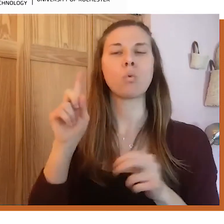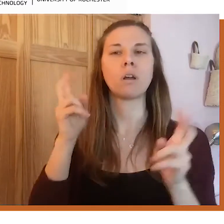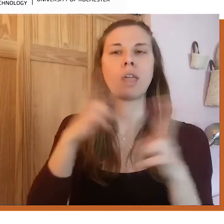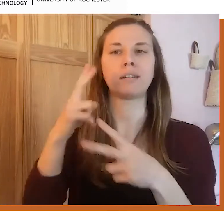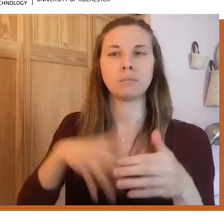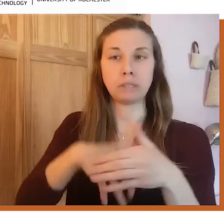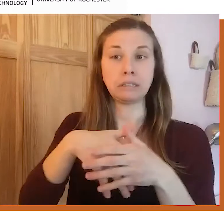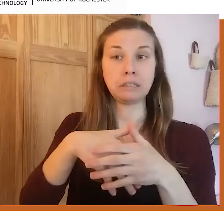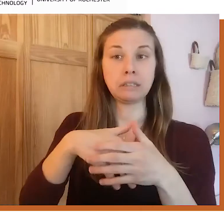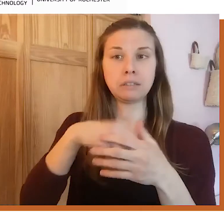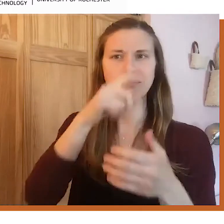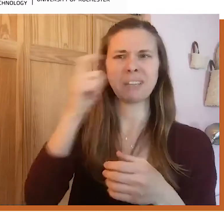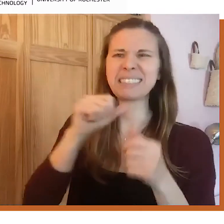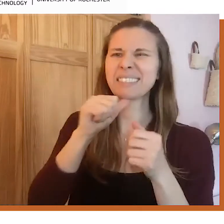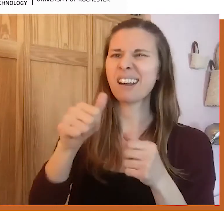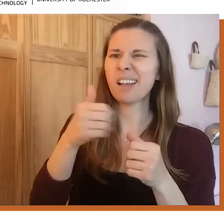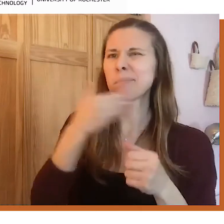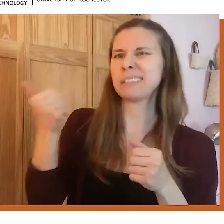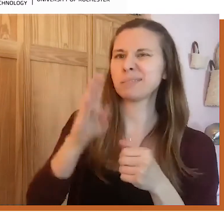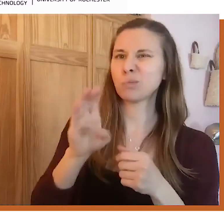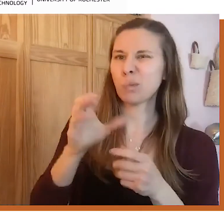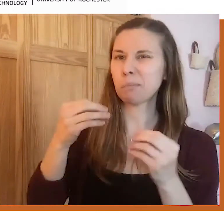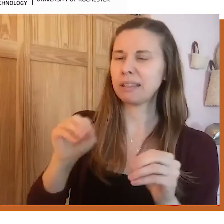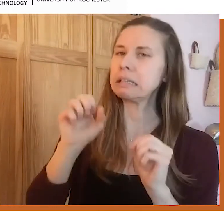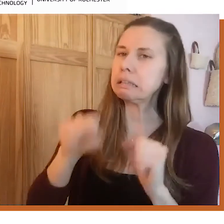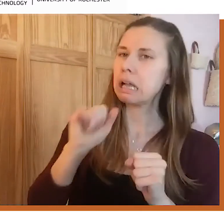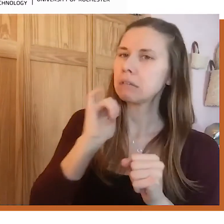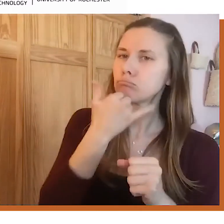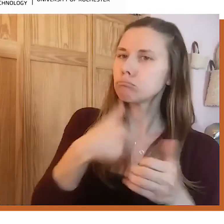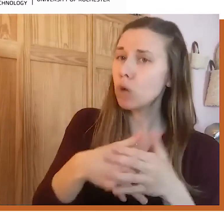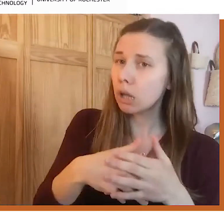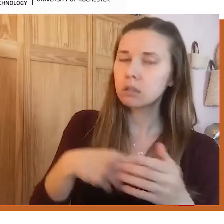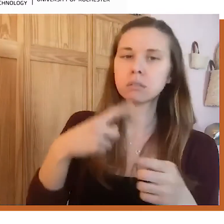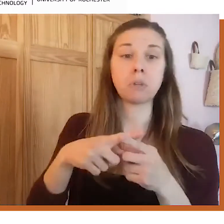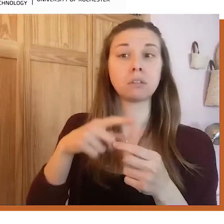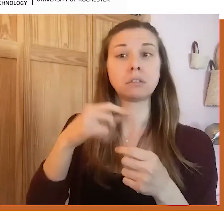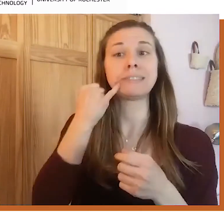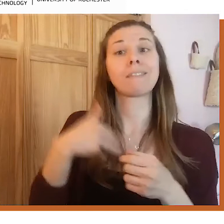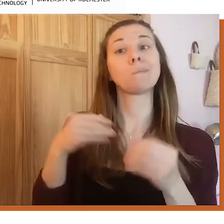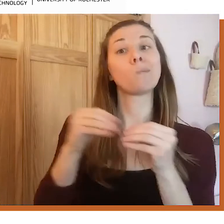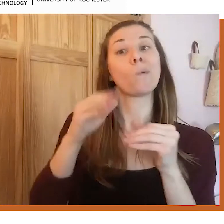and unintended pregnancies, if women are using